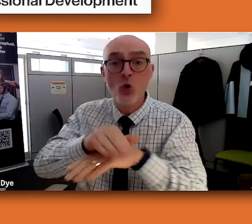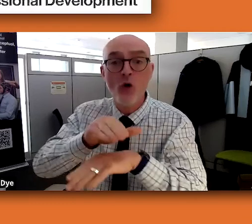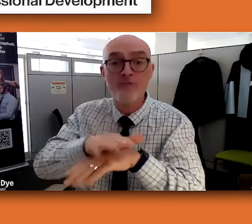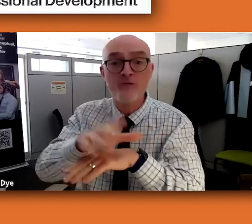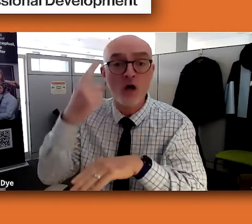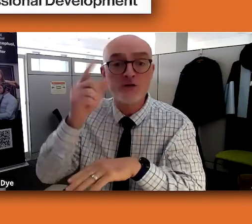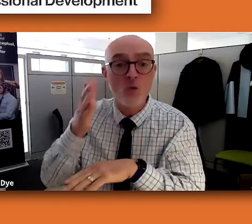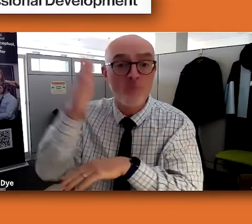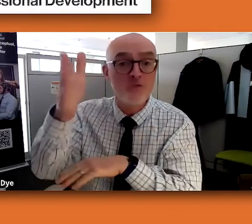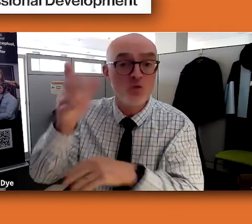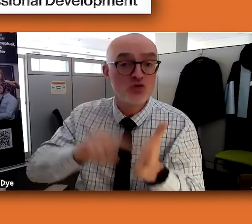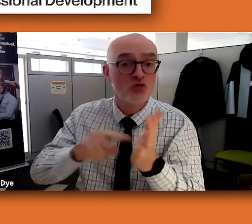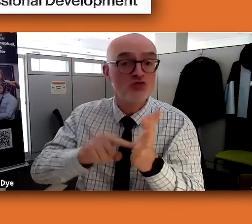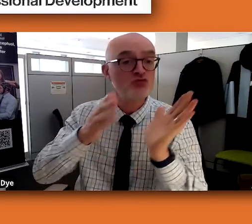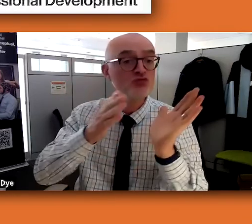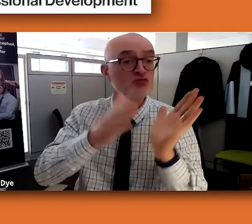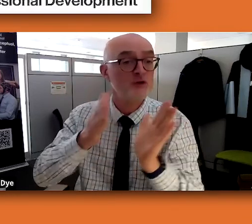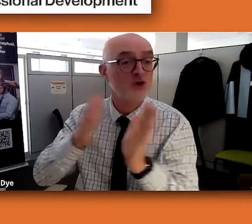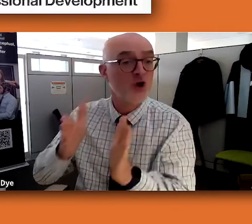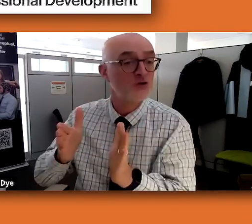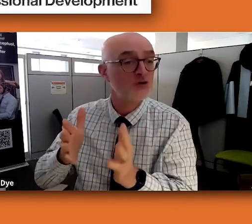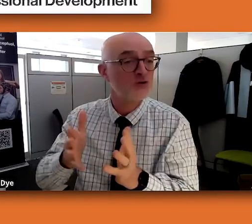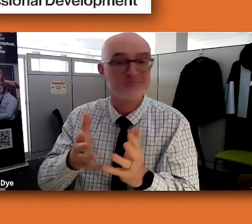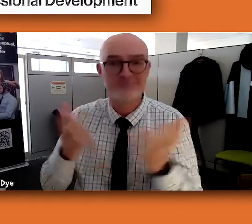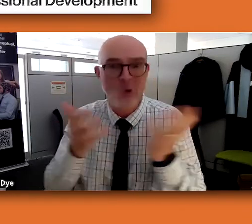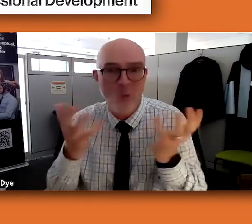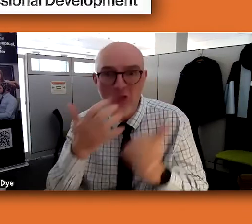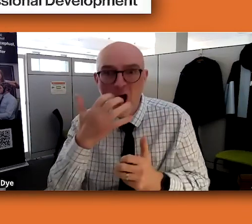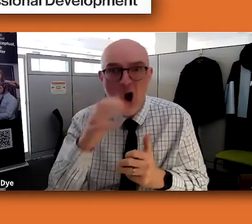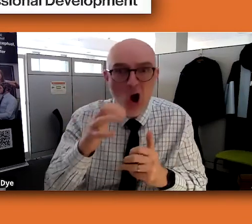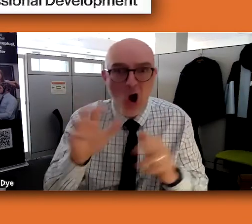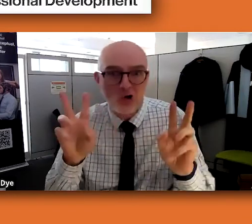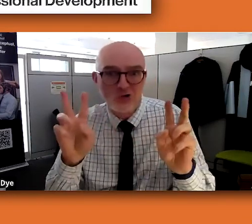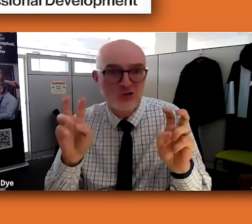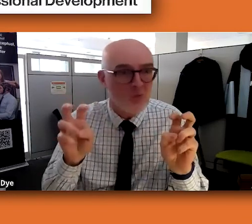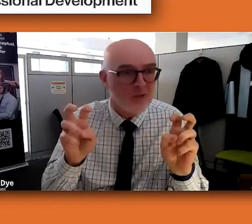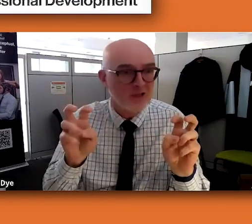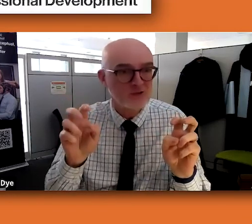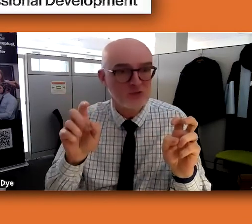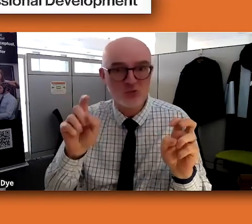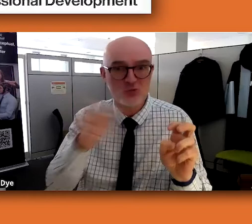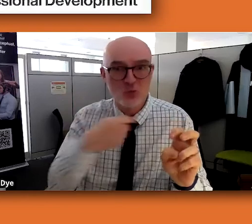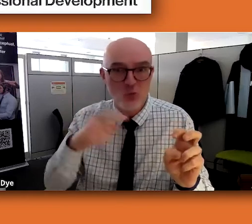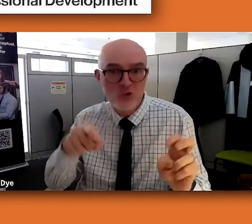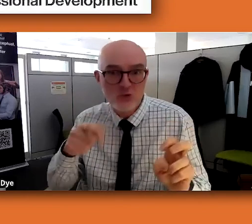"What is--what are the trending topics that you would advise future researchers to keep an eye out for?"